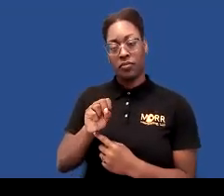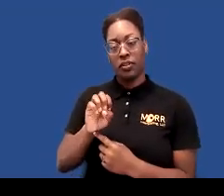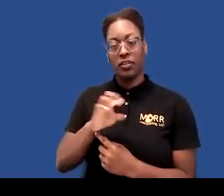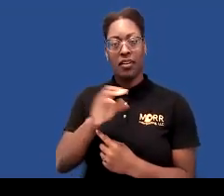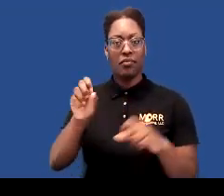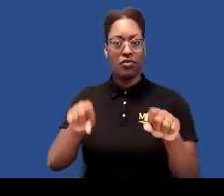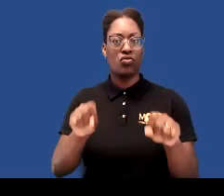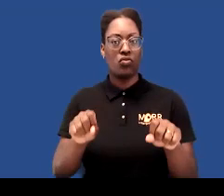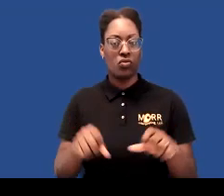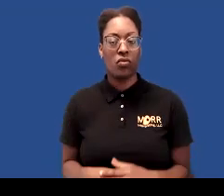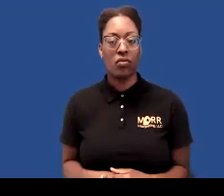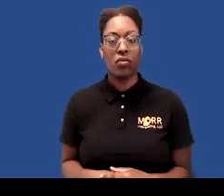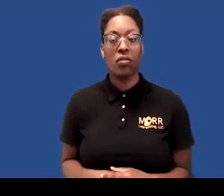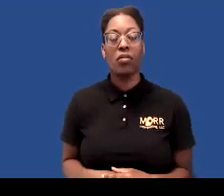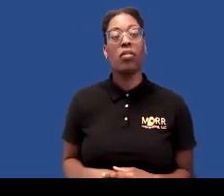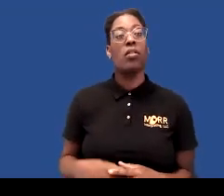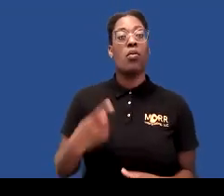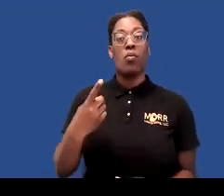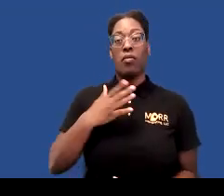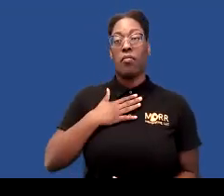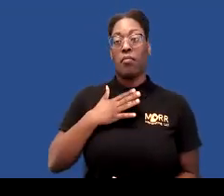one of my goals is to generate conversation around asynchronous practices.